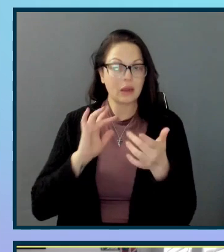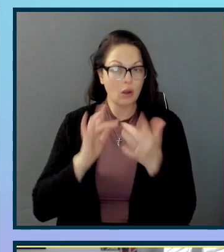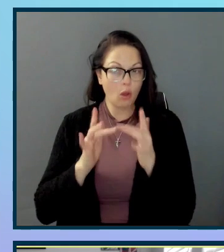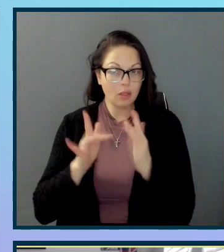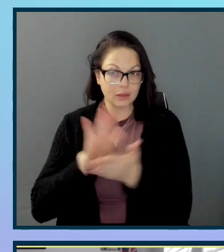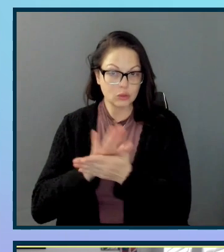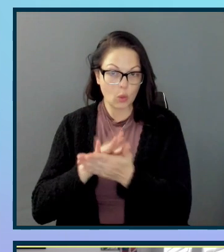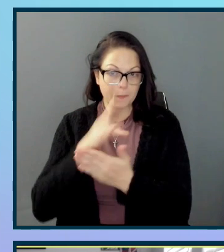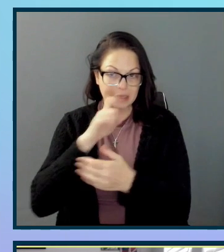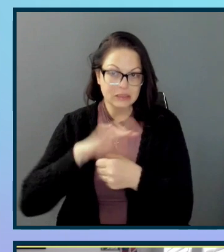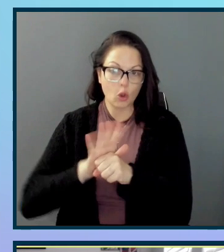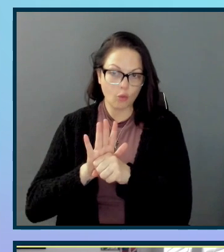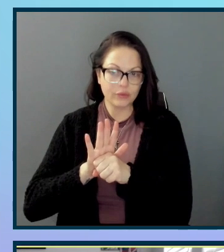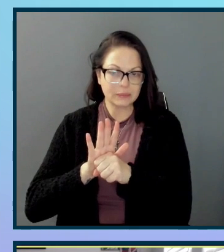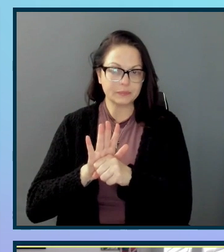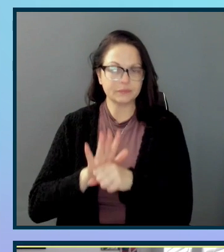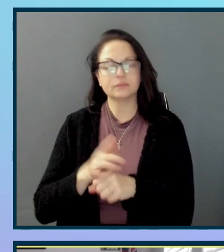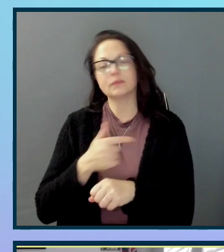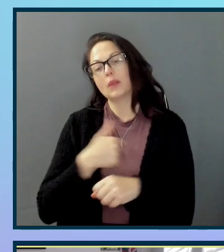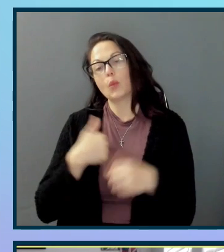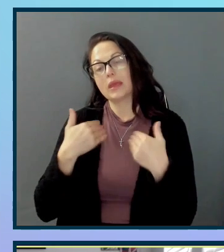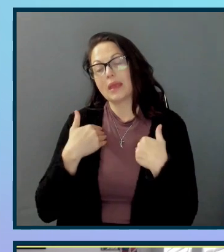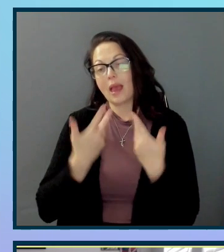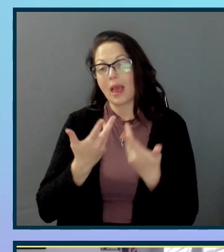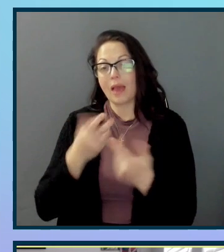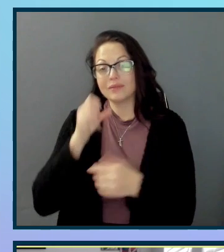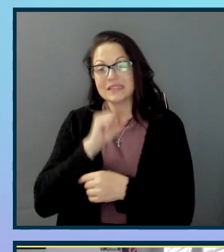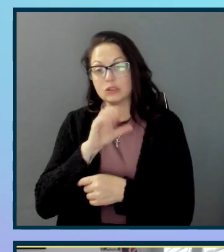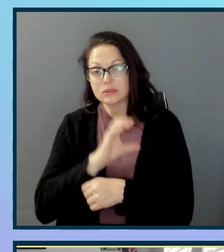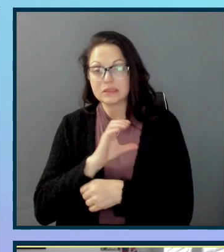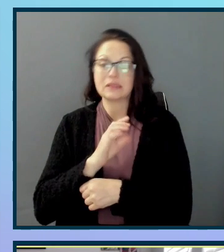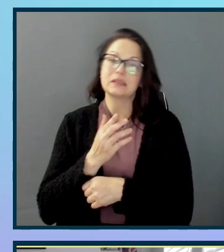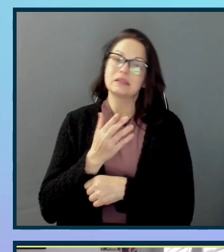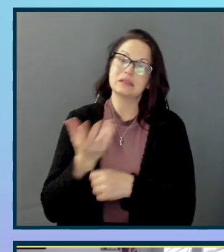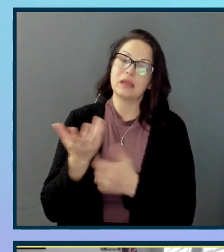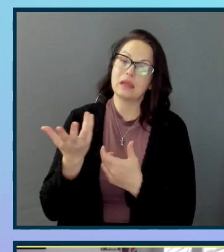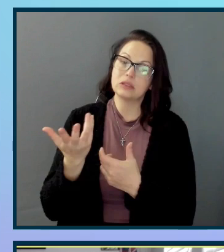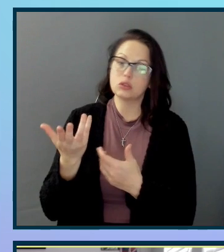because of COVID. We have elderly individuals who are in maybe middle stages